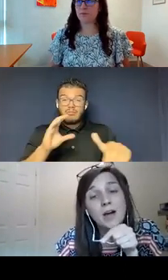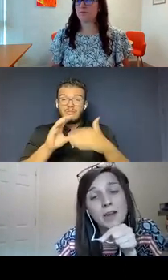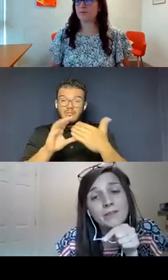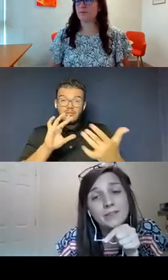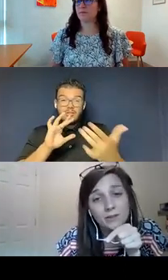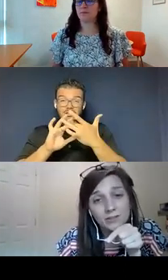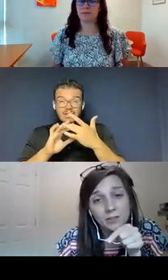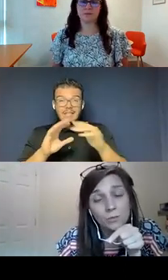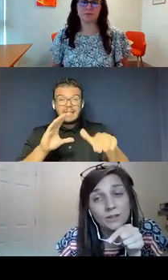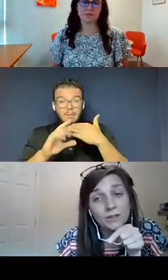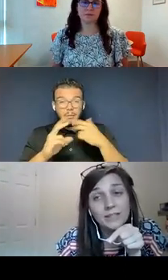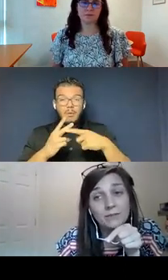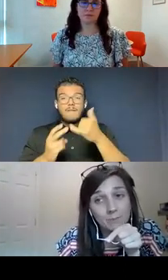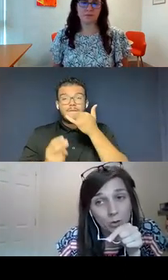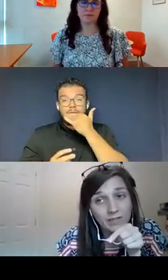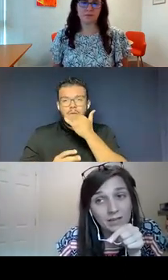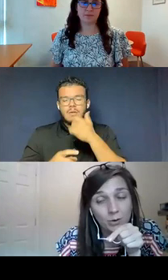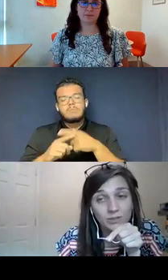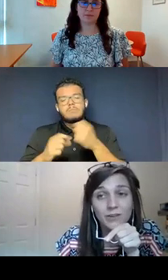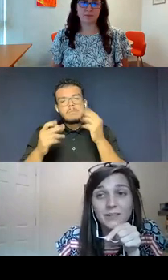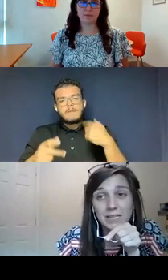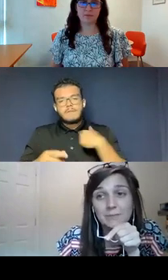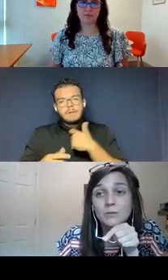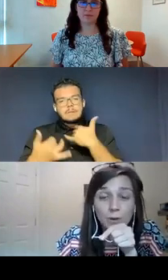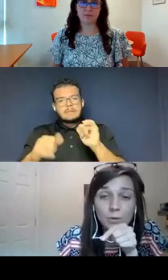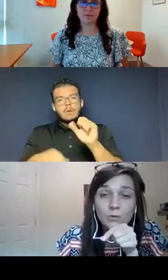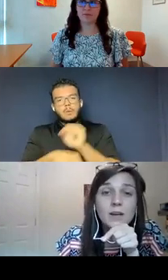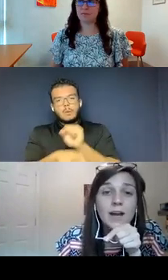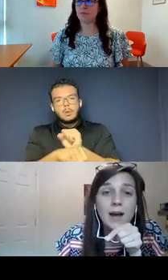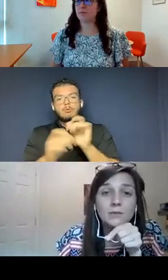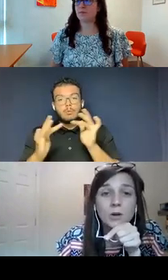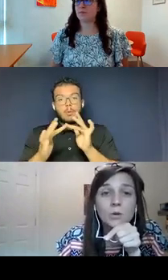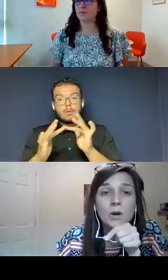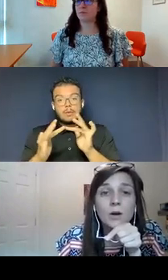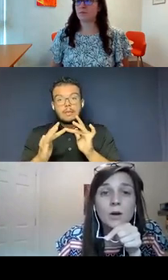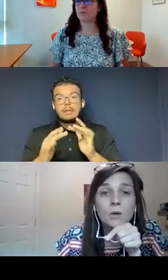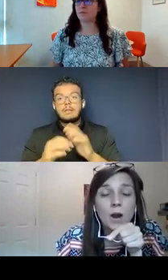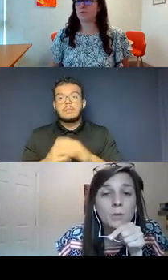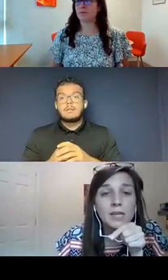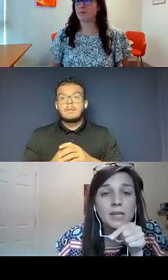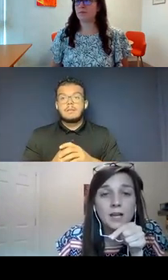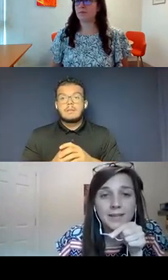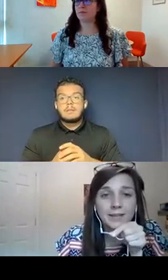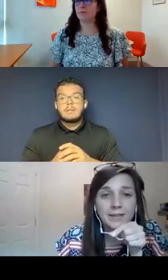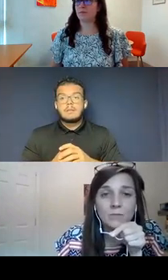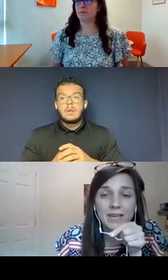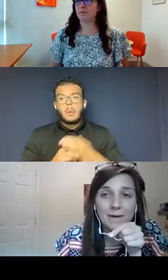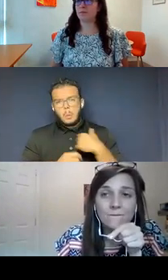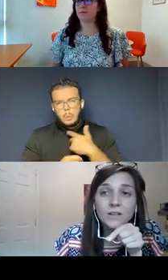A lot of us are still working remotely. Most of our team is remote. So we'll probably contact you by email first